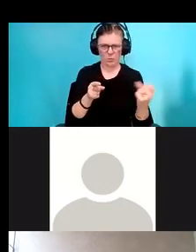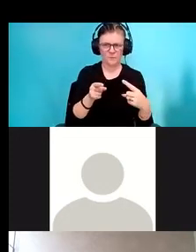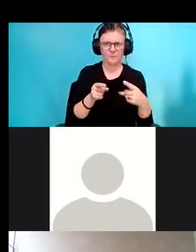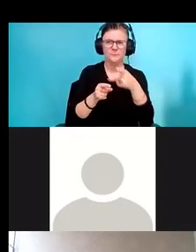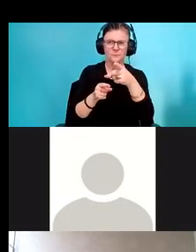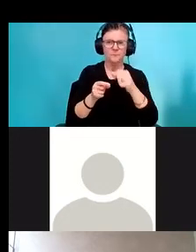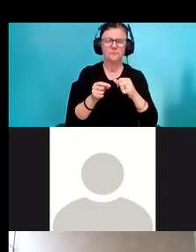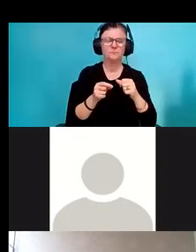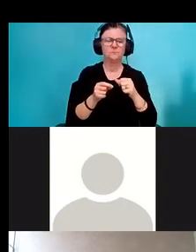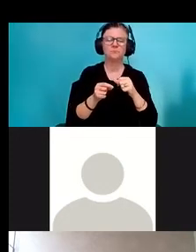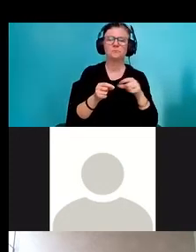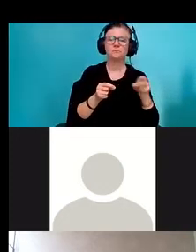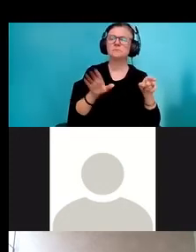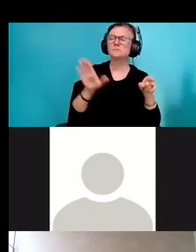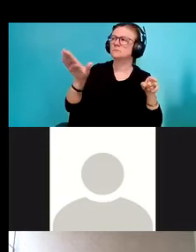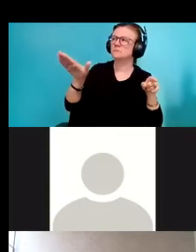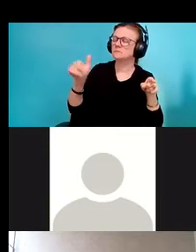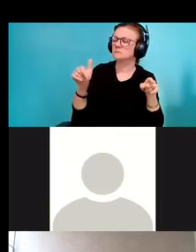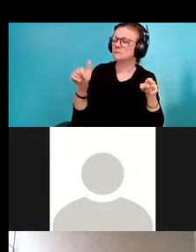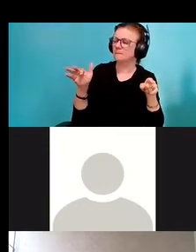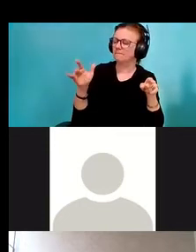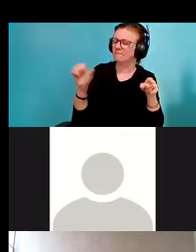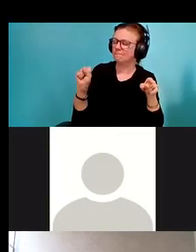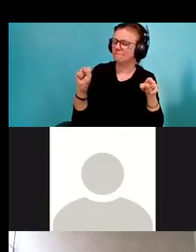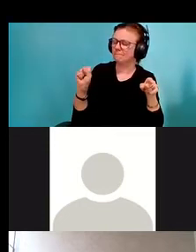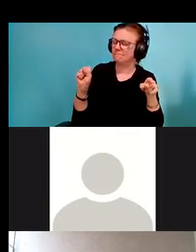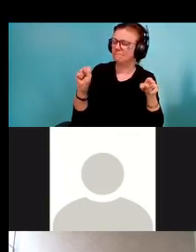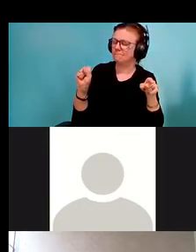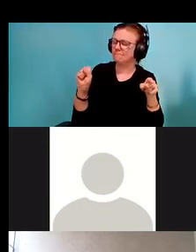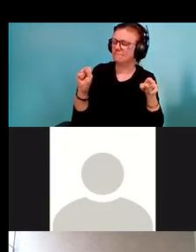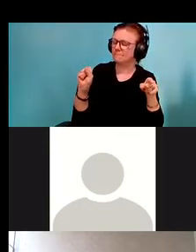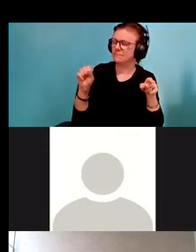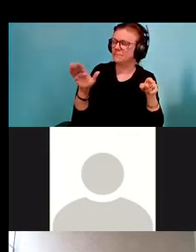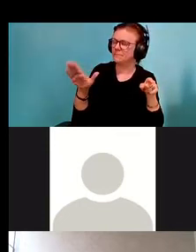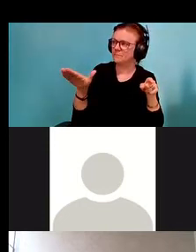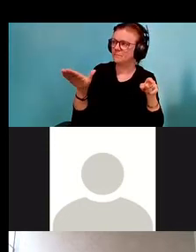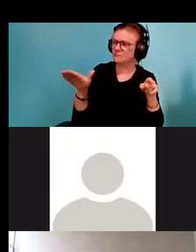There was someone asking about if they had not